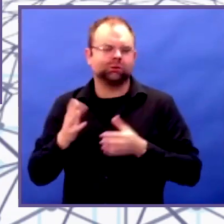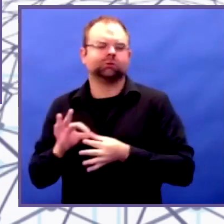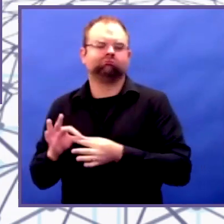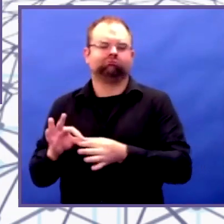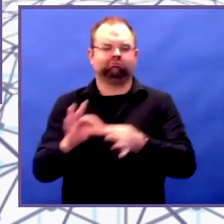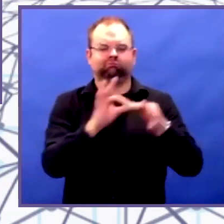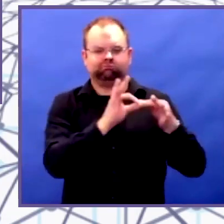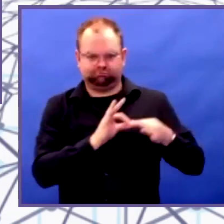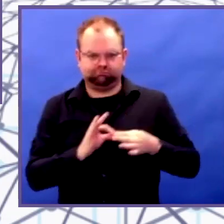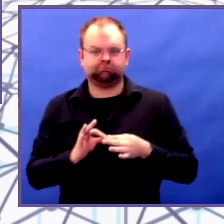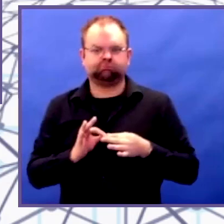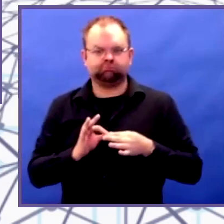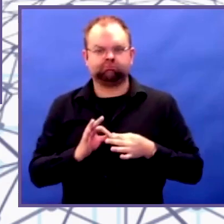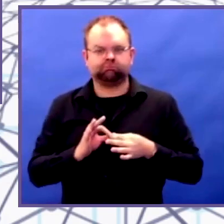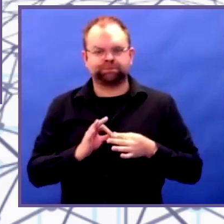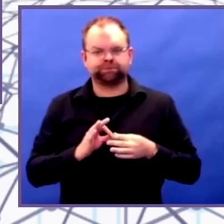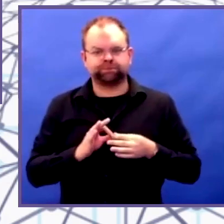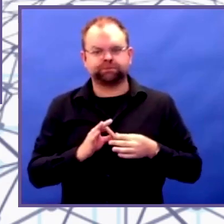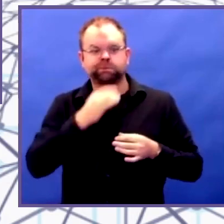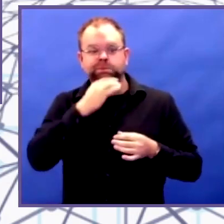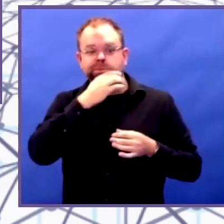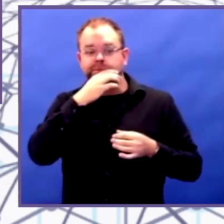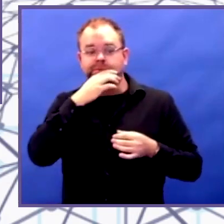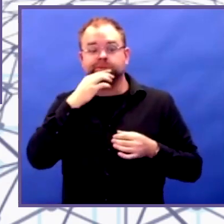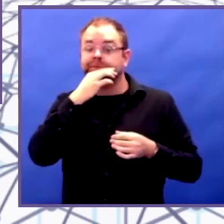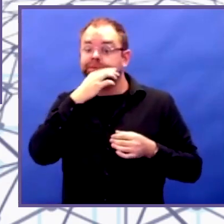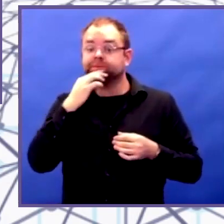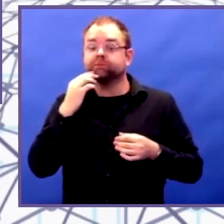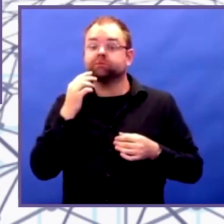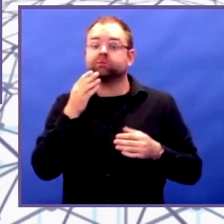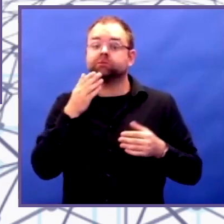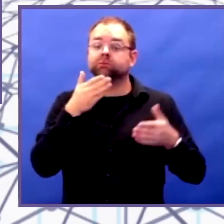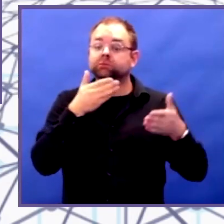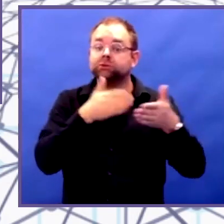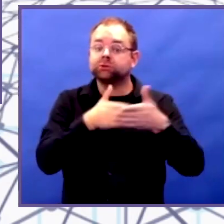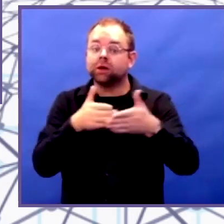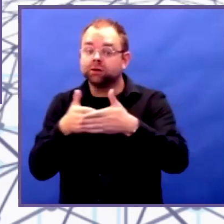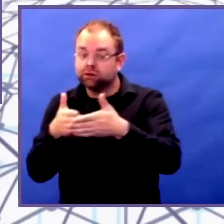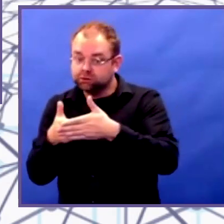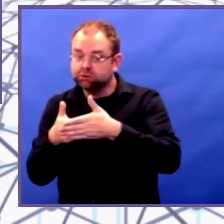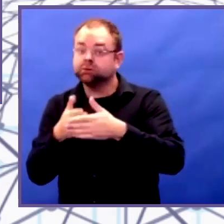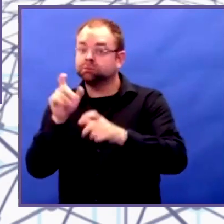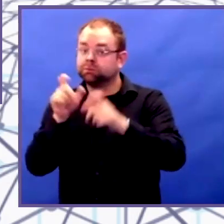with appropriate stakeholders working on the disability sector in order for us to drive this initiative.